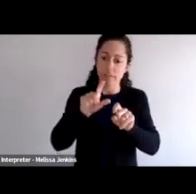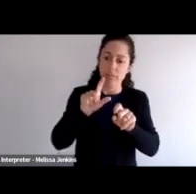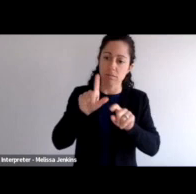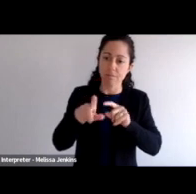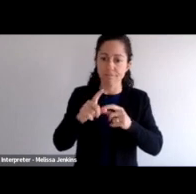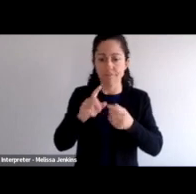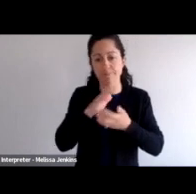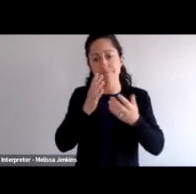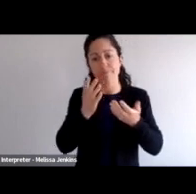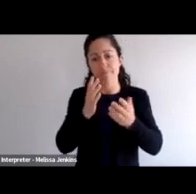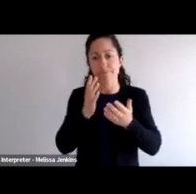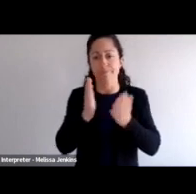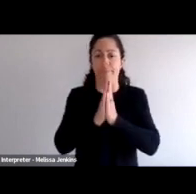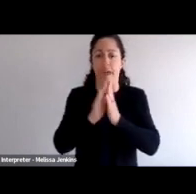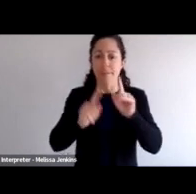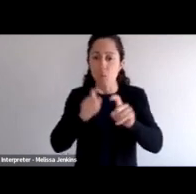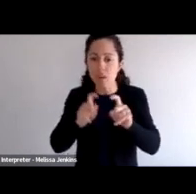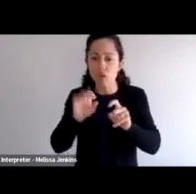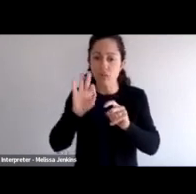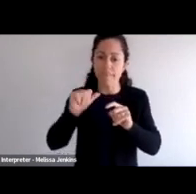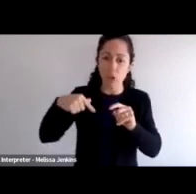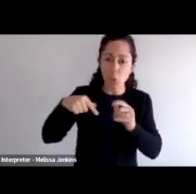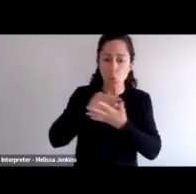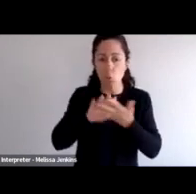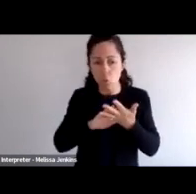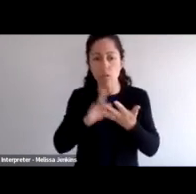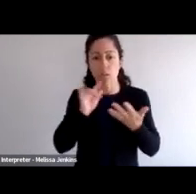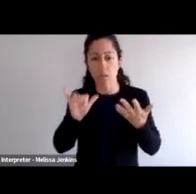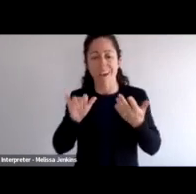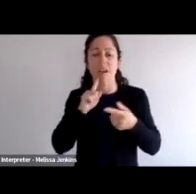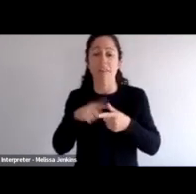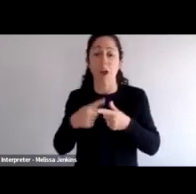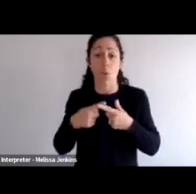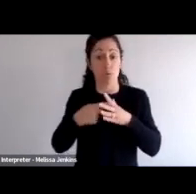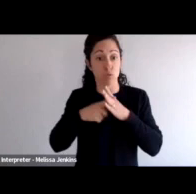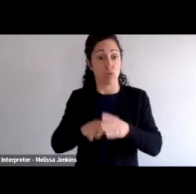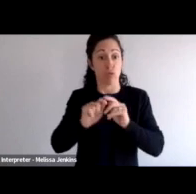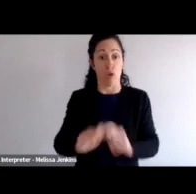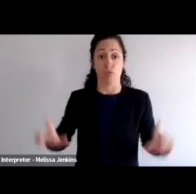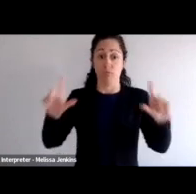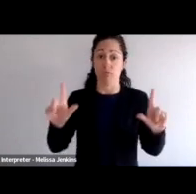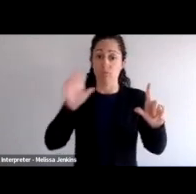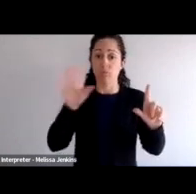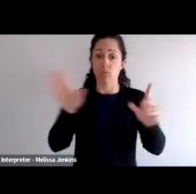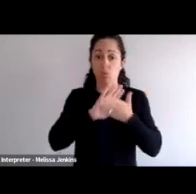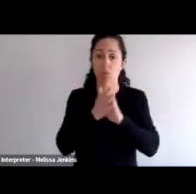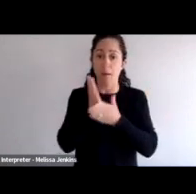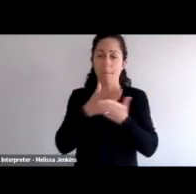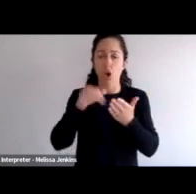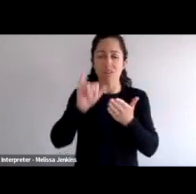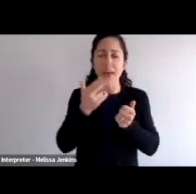get started you will be in what is on this slide - the middle rectangular green box - this is